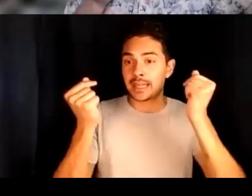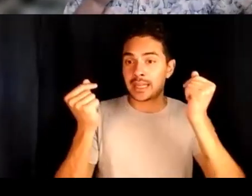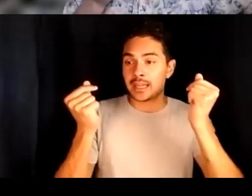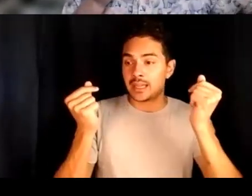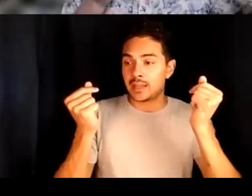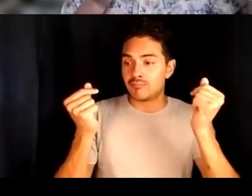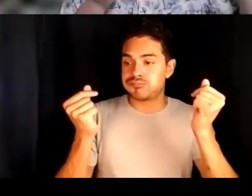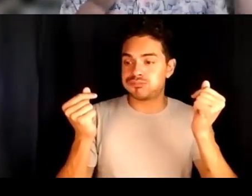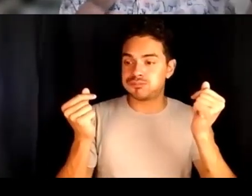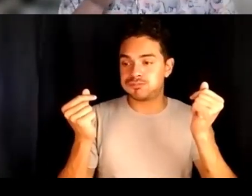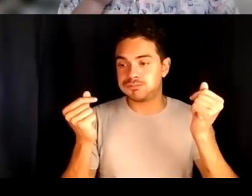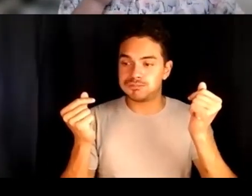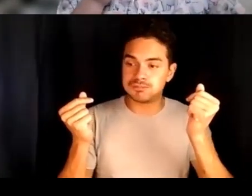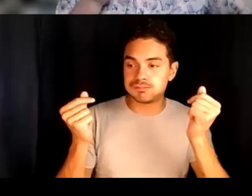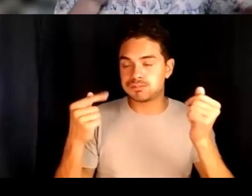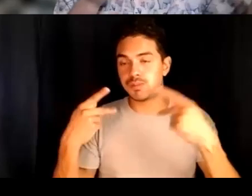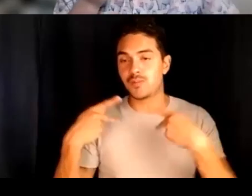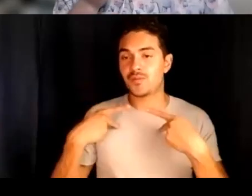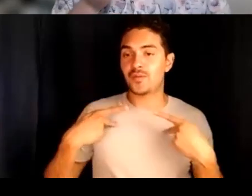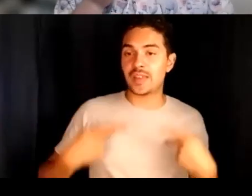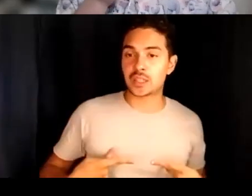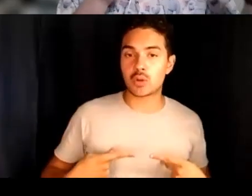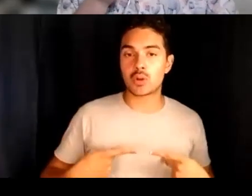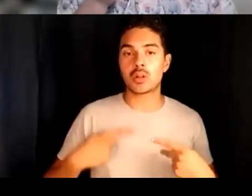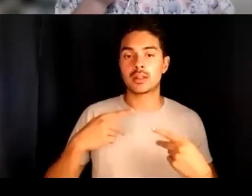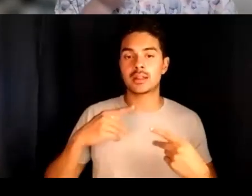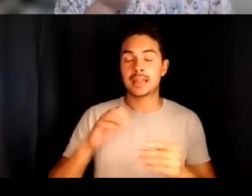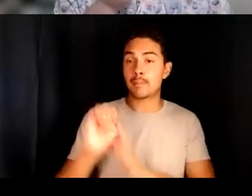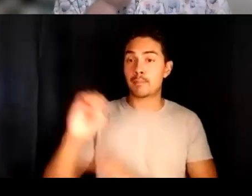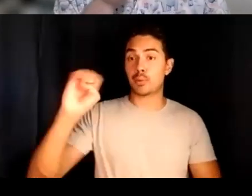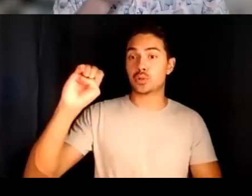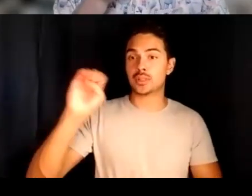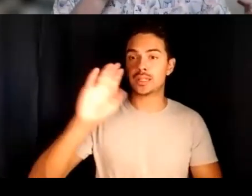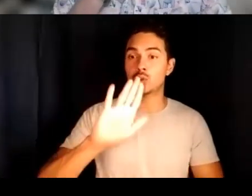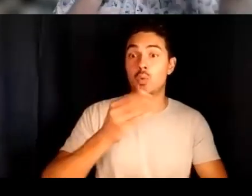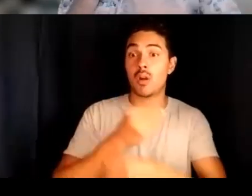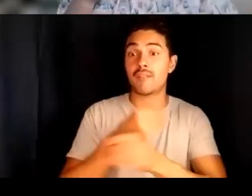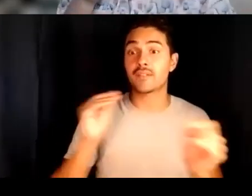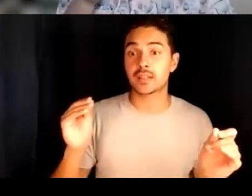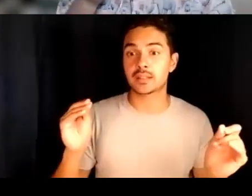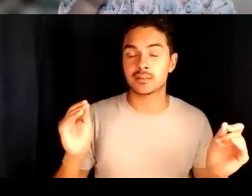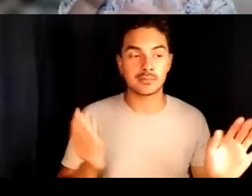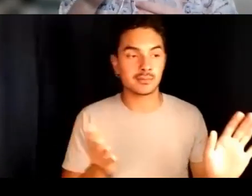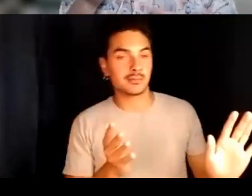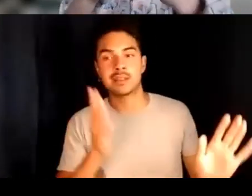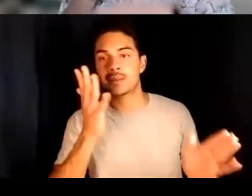like physical emergency in your office, you might not have time to think,